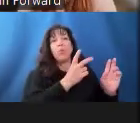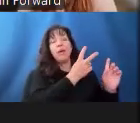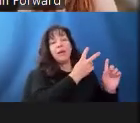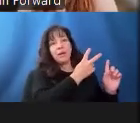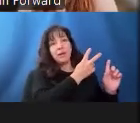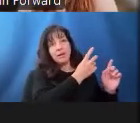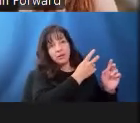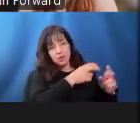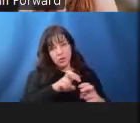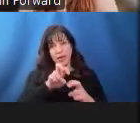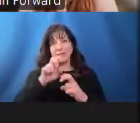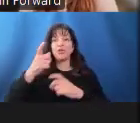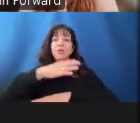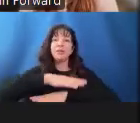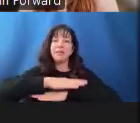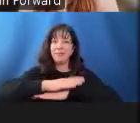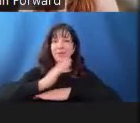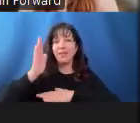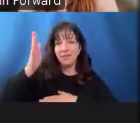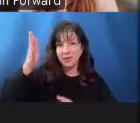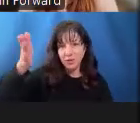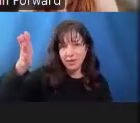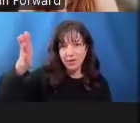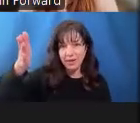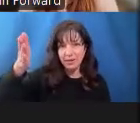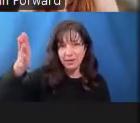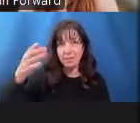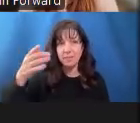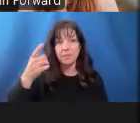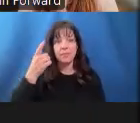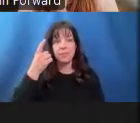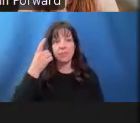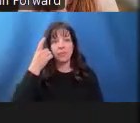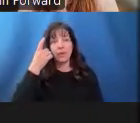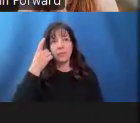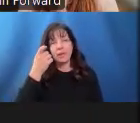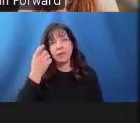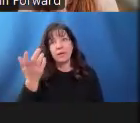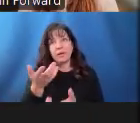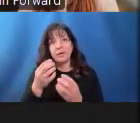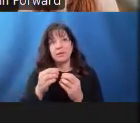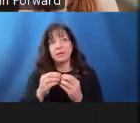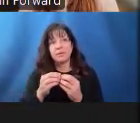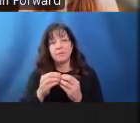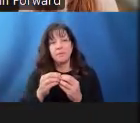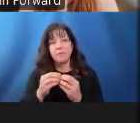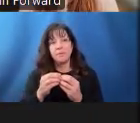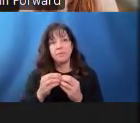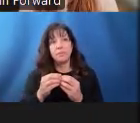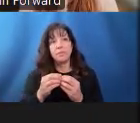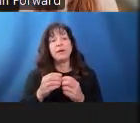table eventually, because, like I said, Kids know what's food,